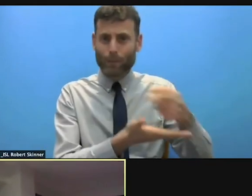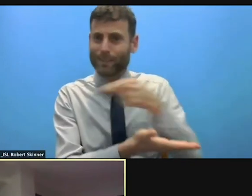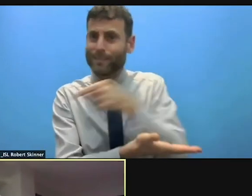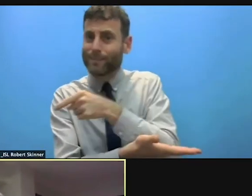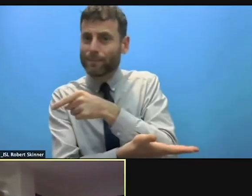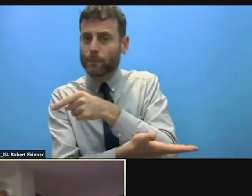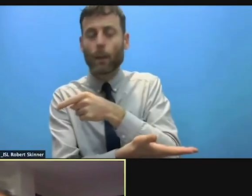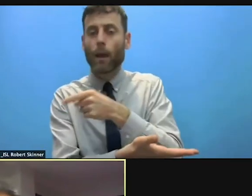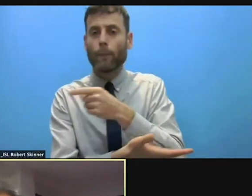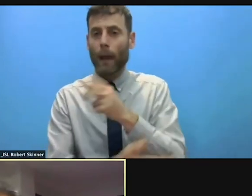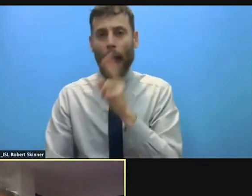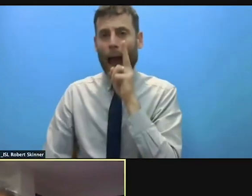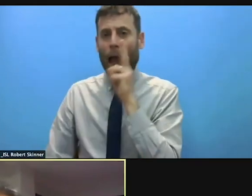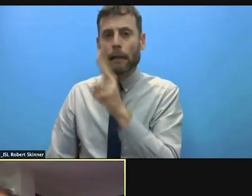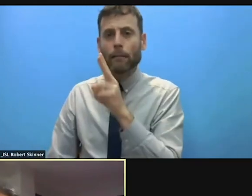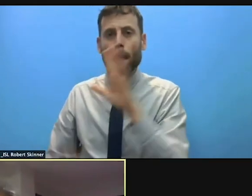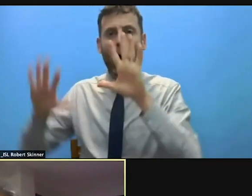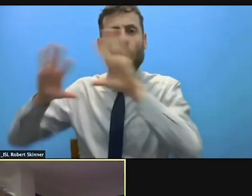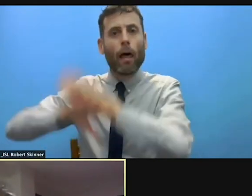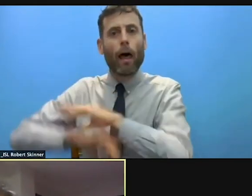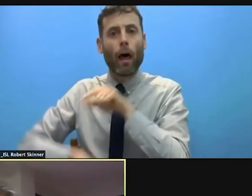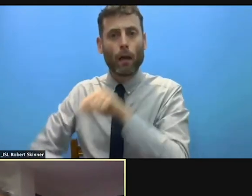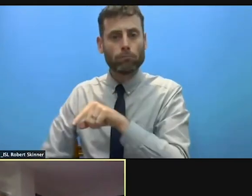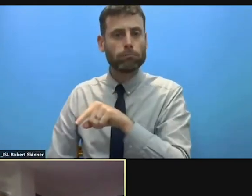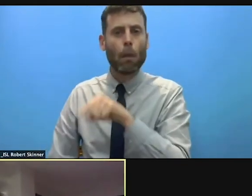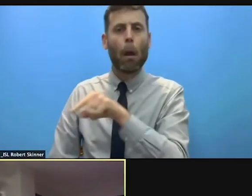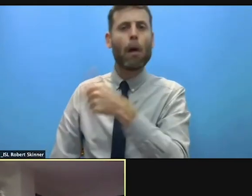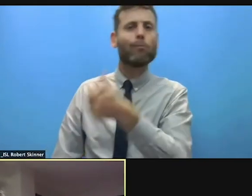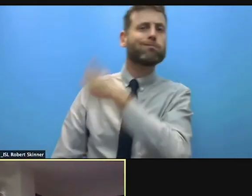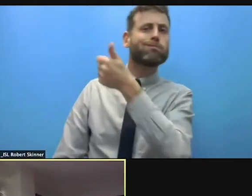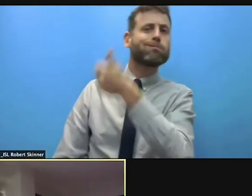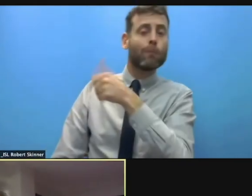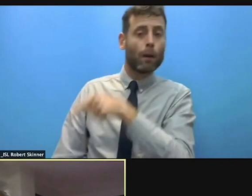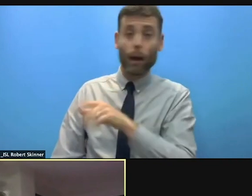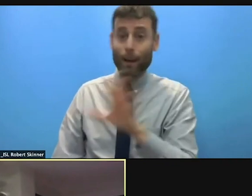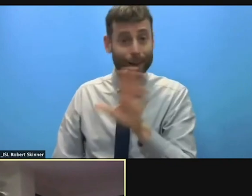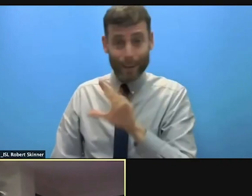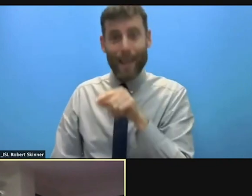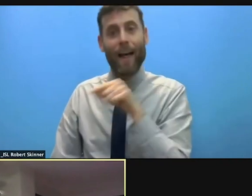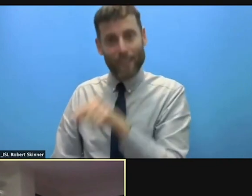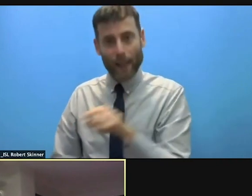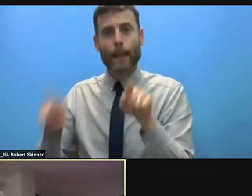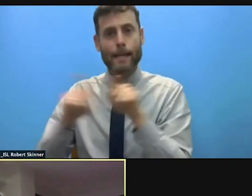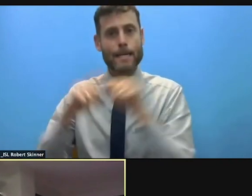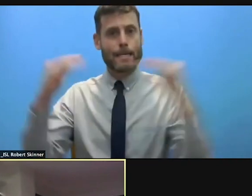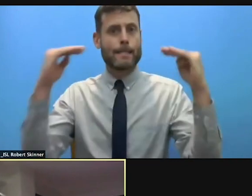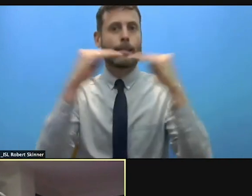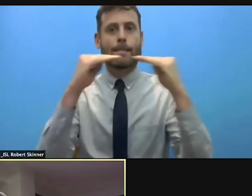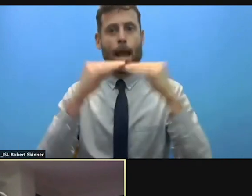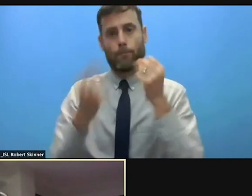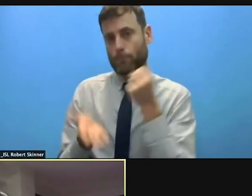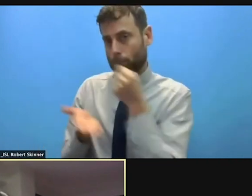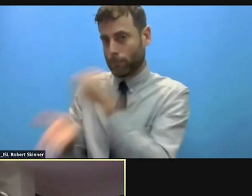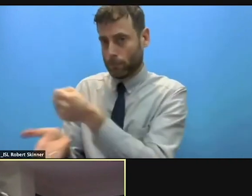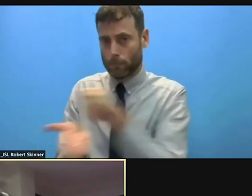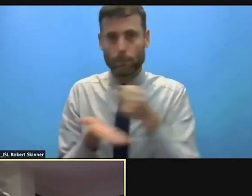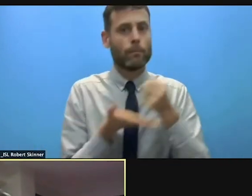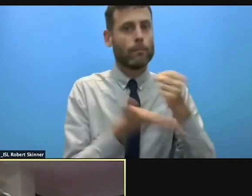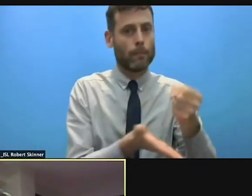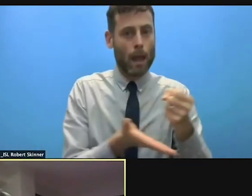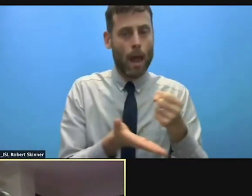in conflict but also persons who are internally displaced facing significant protection risk given